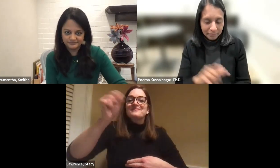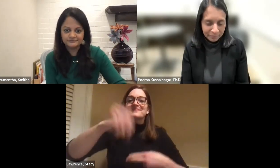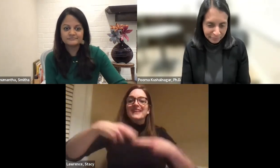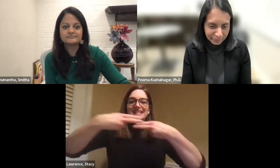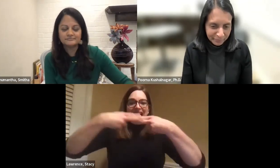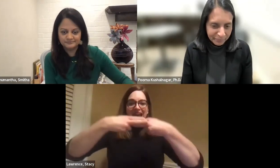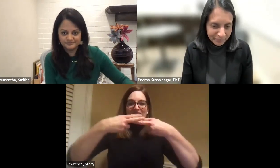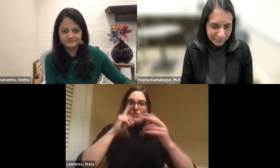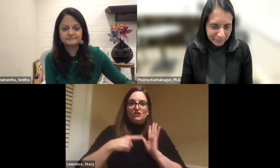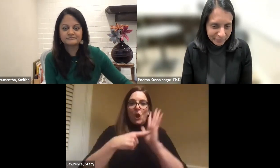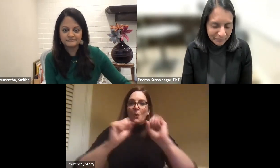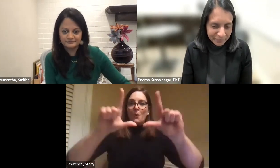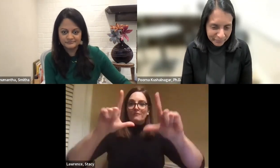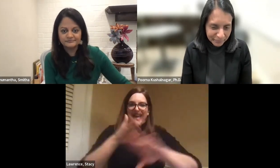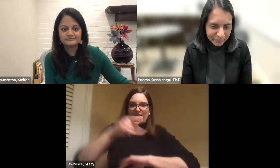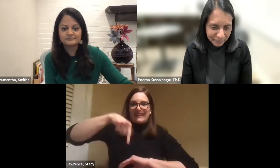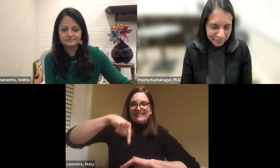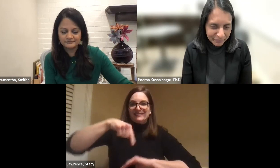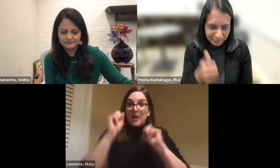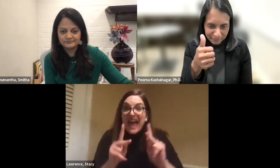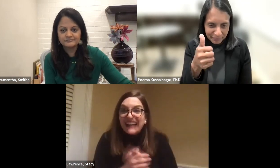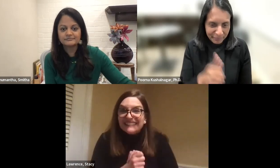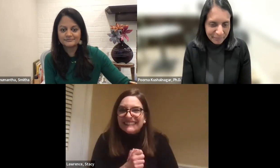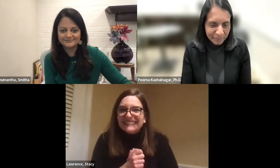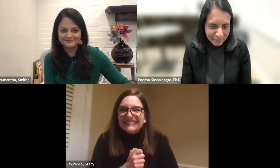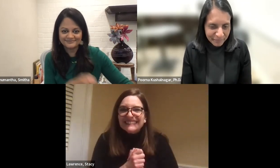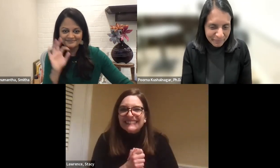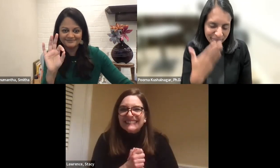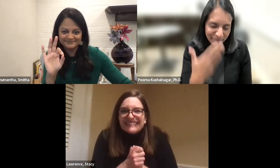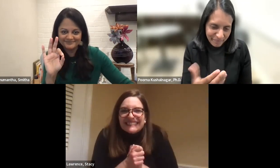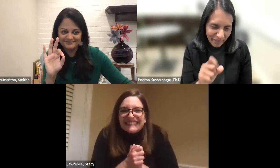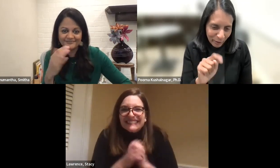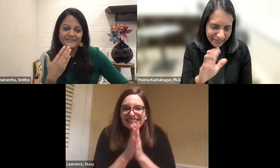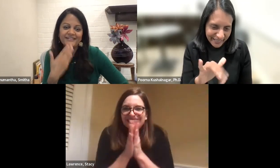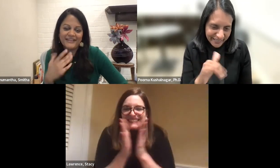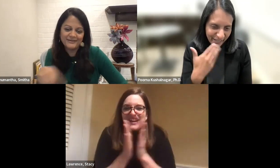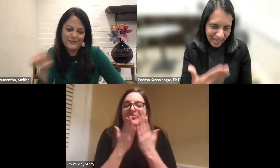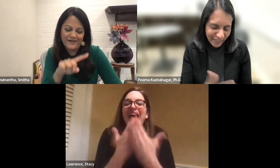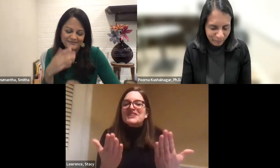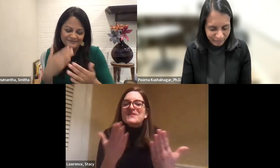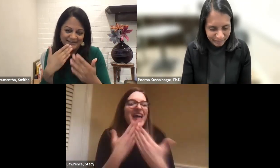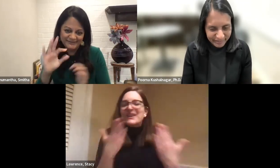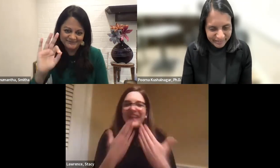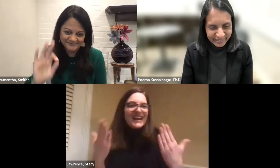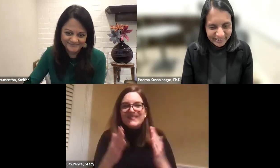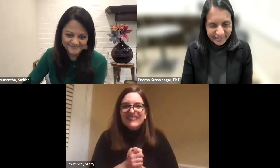There's going to be an e-mail that's going to be sent out with a link to this webinar. Yes. There will be a slide right after this where you can access the information.